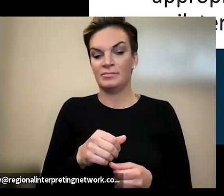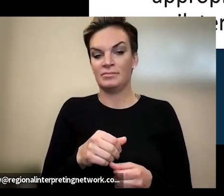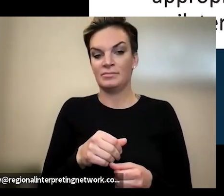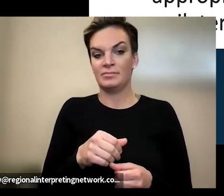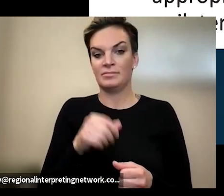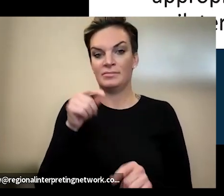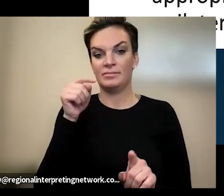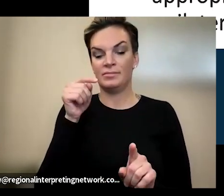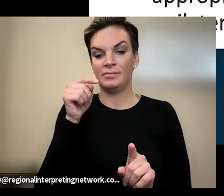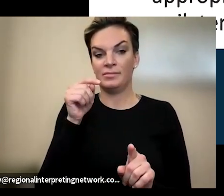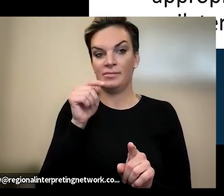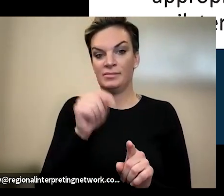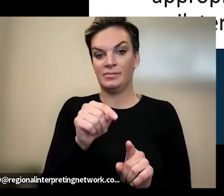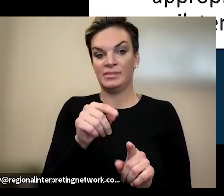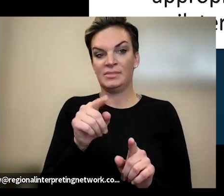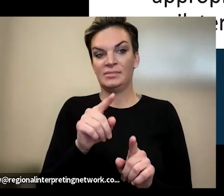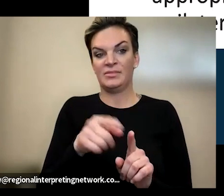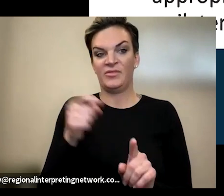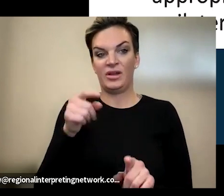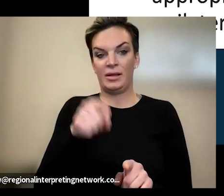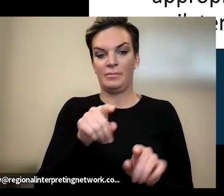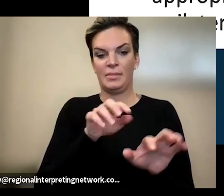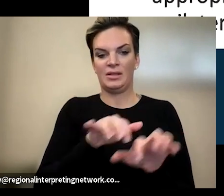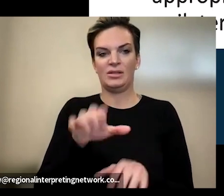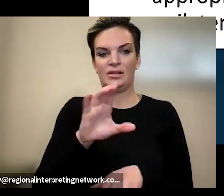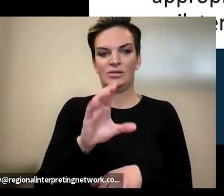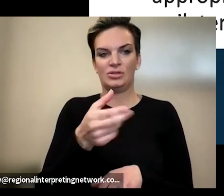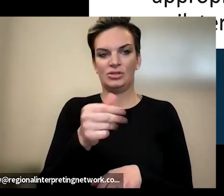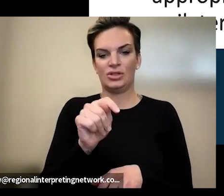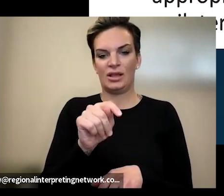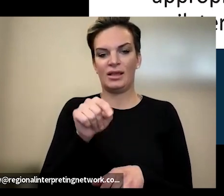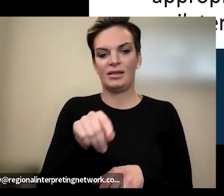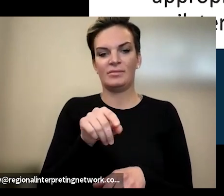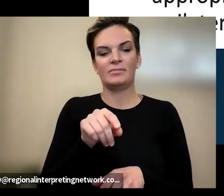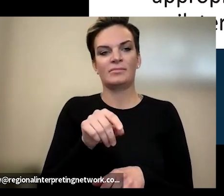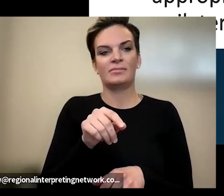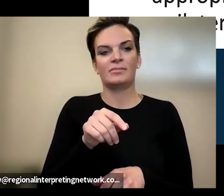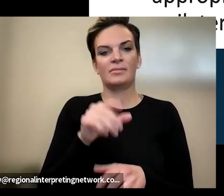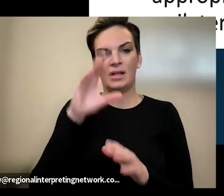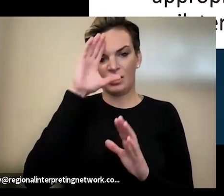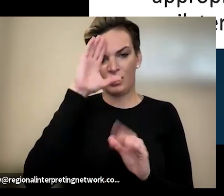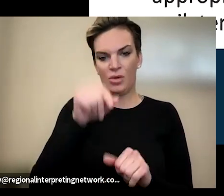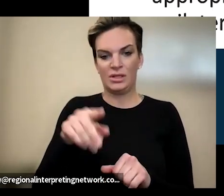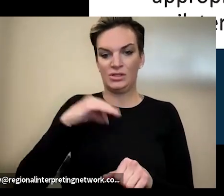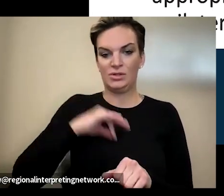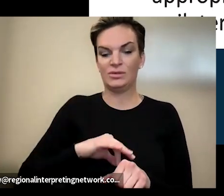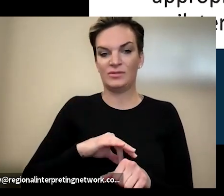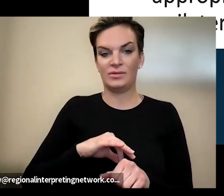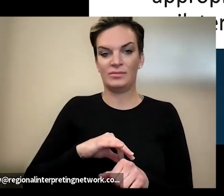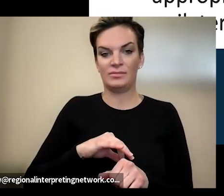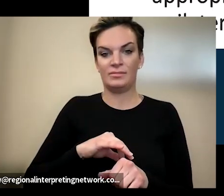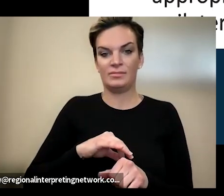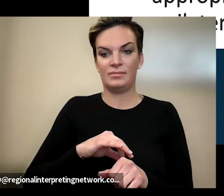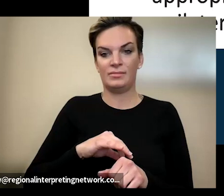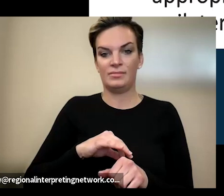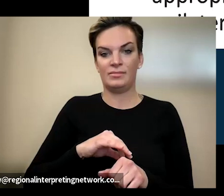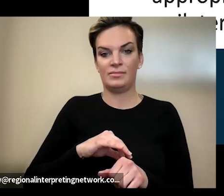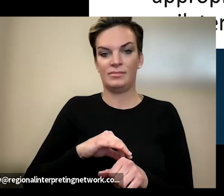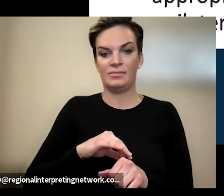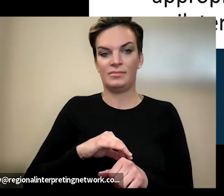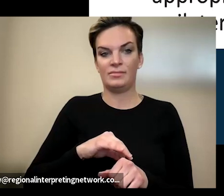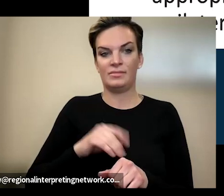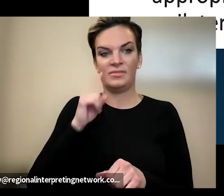source, I'm just going to put it in the chat, and I hope that it's useful, for Kulka's paper.